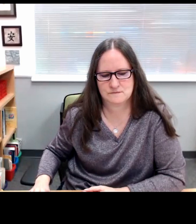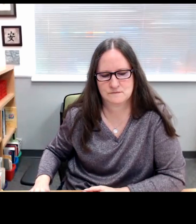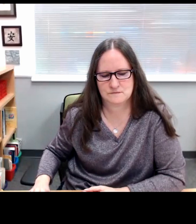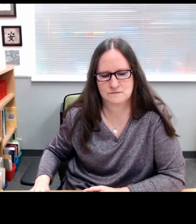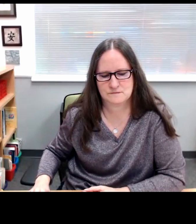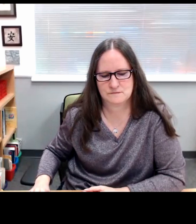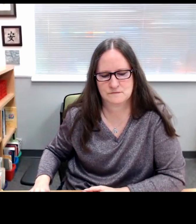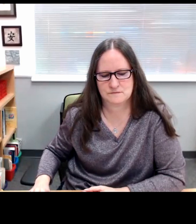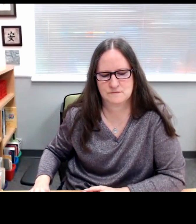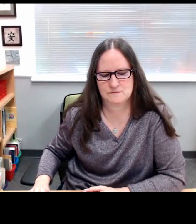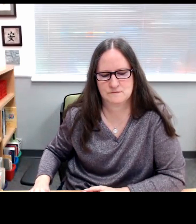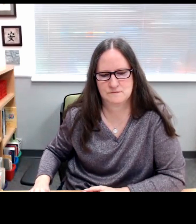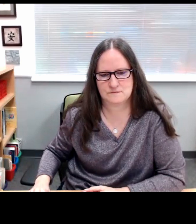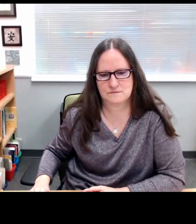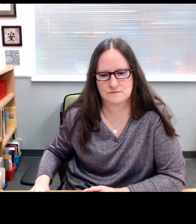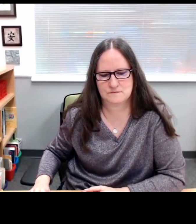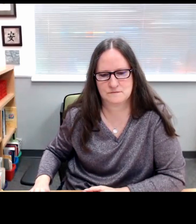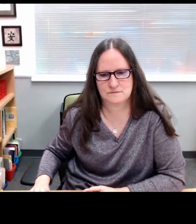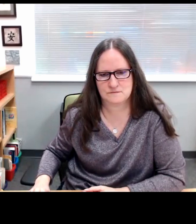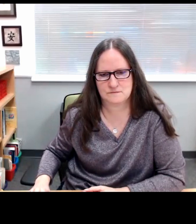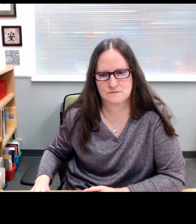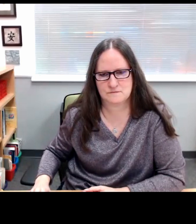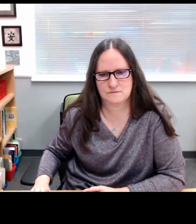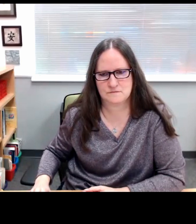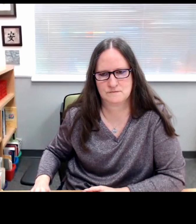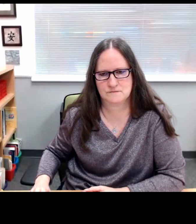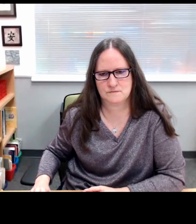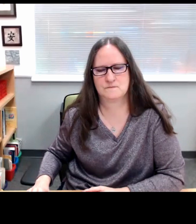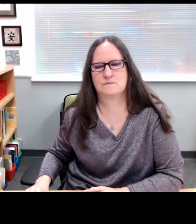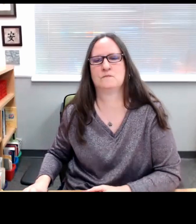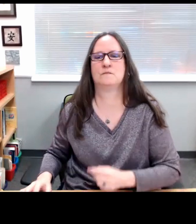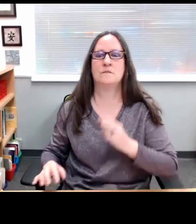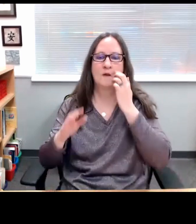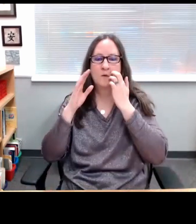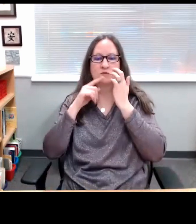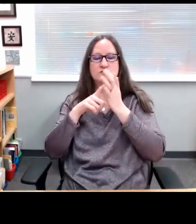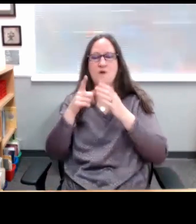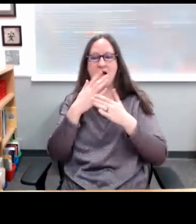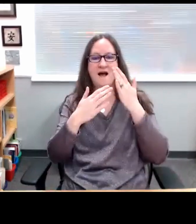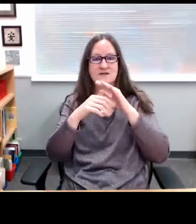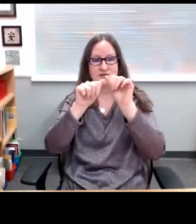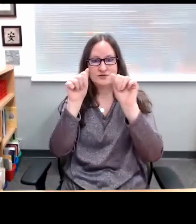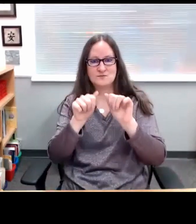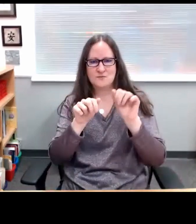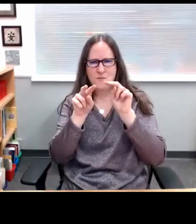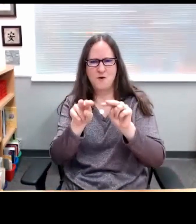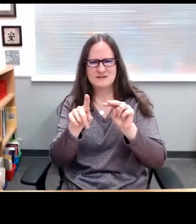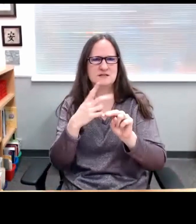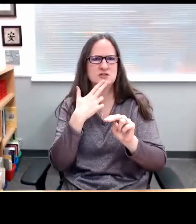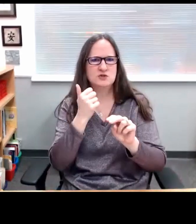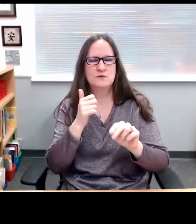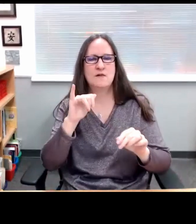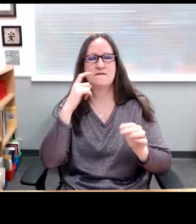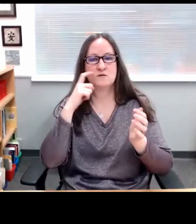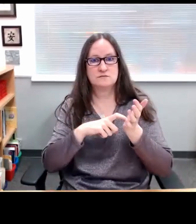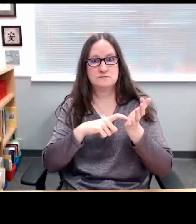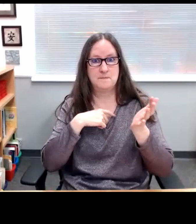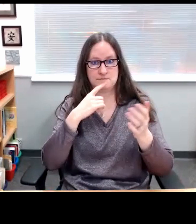Story signing with a deaf. I'm going to show you the handshapes. It's